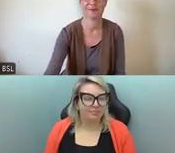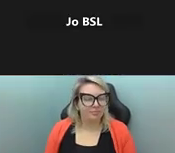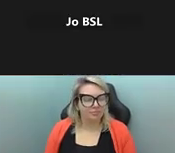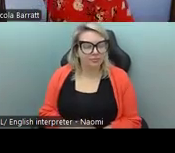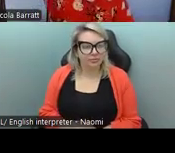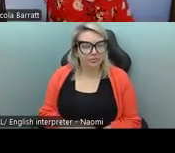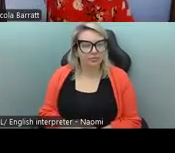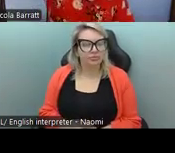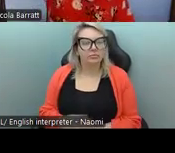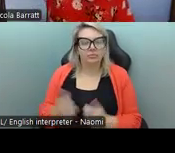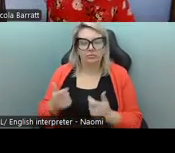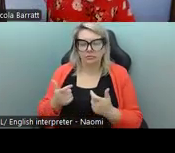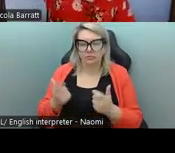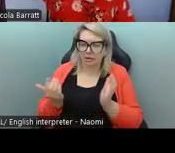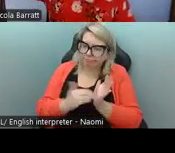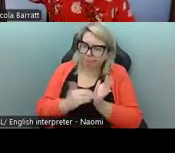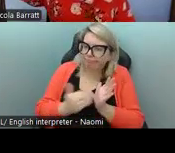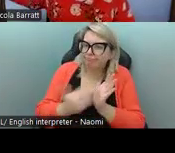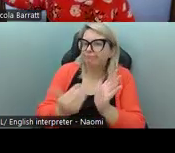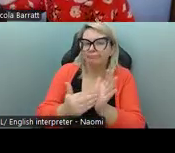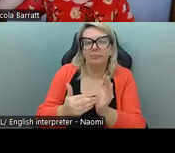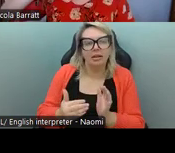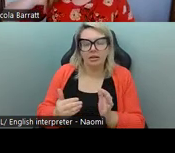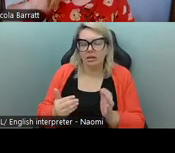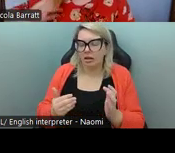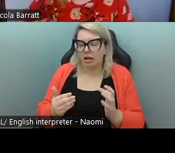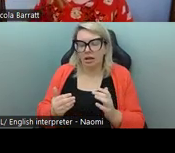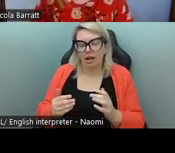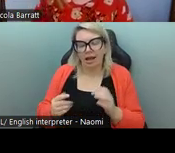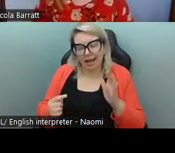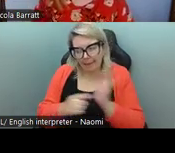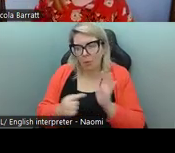Consistency. Quality beats quantity when it comes to your posts as well.